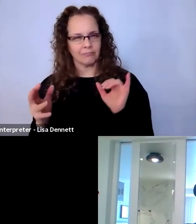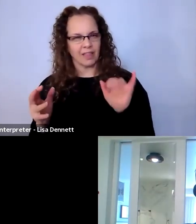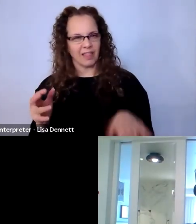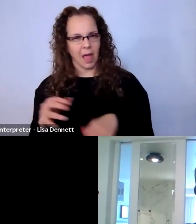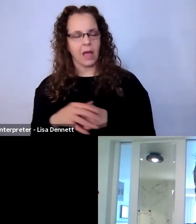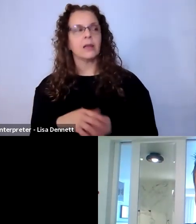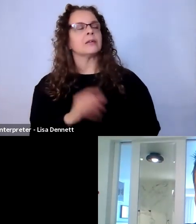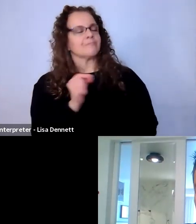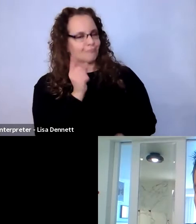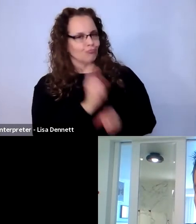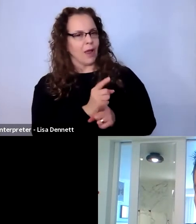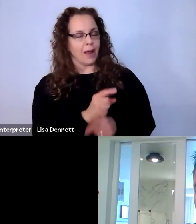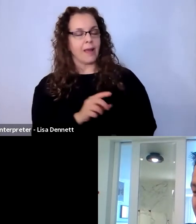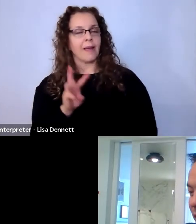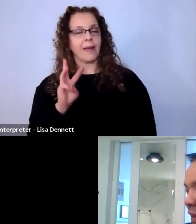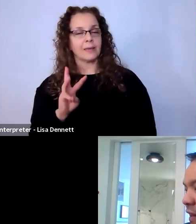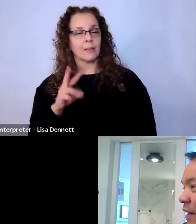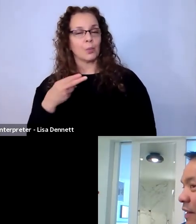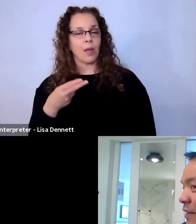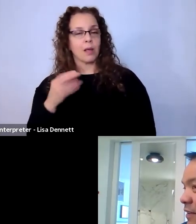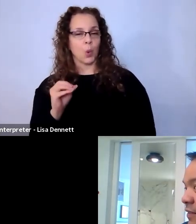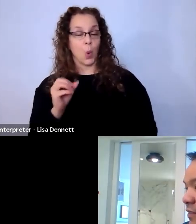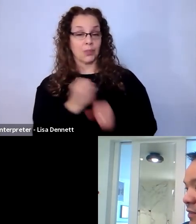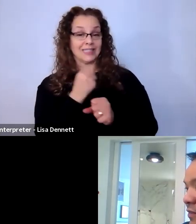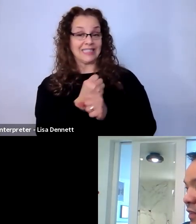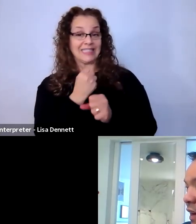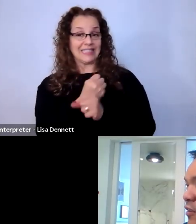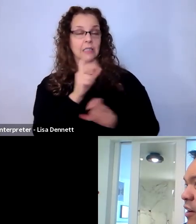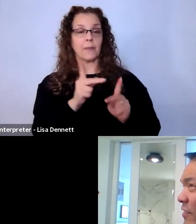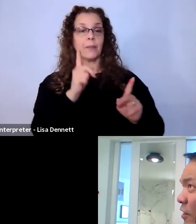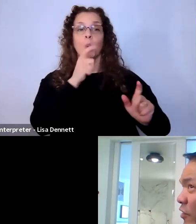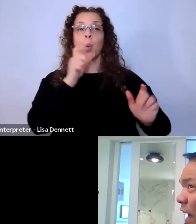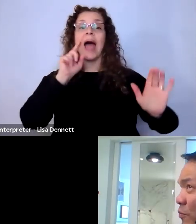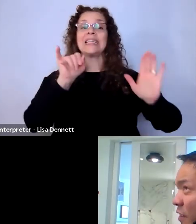have the WHO statistics on people who identify as having disabilities is 15%.